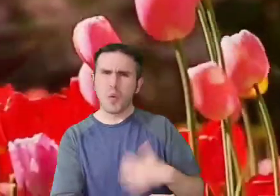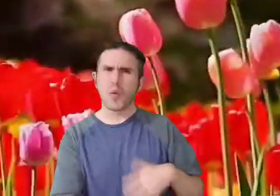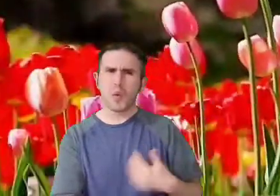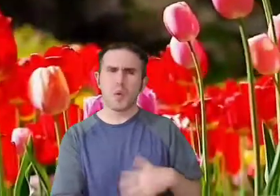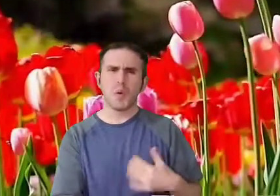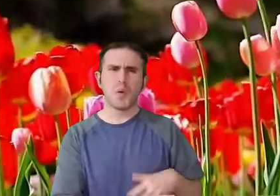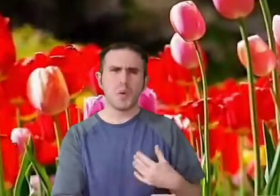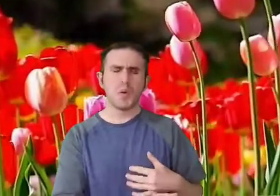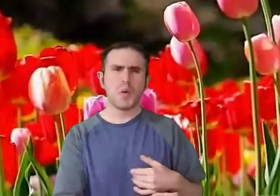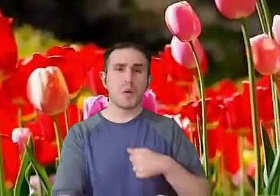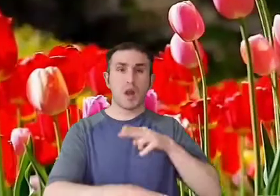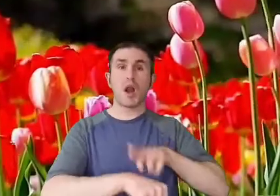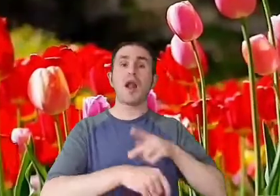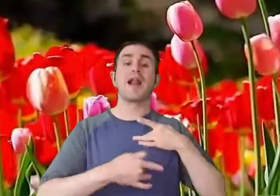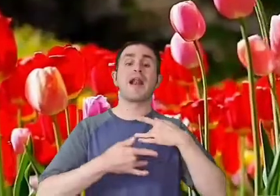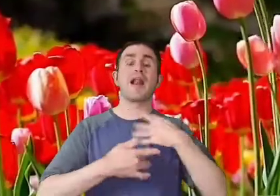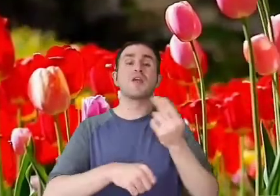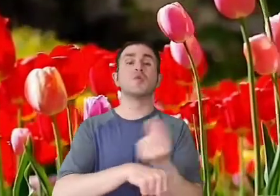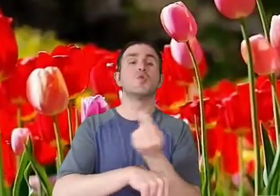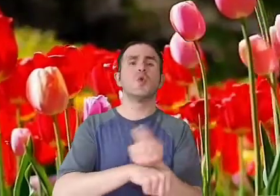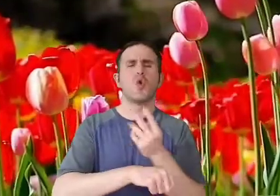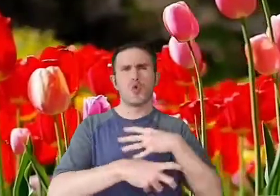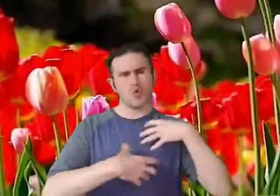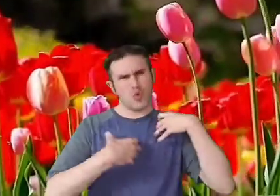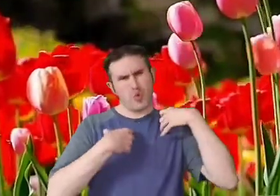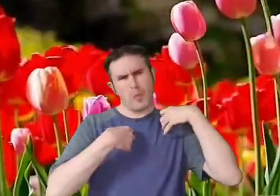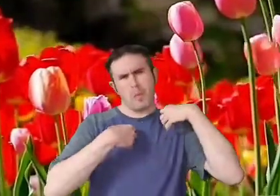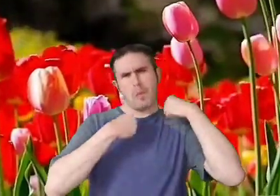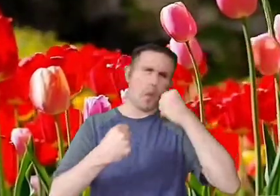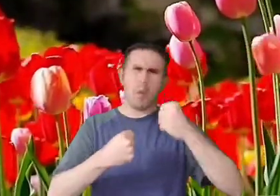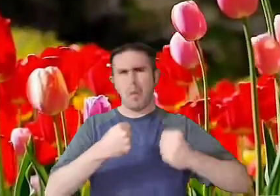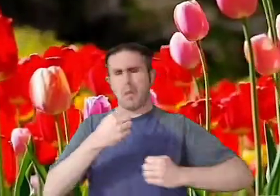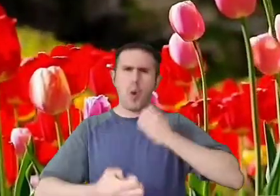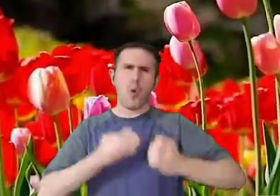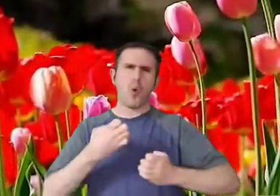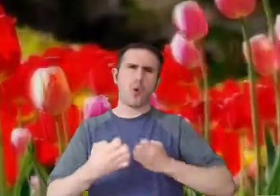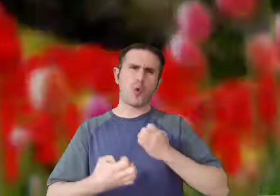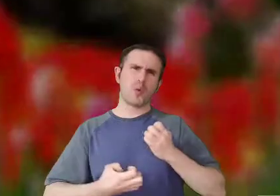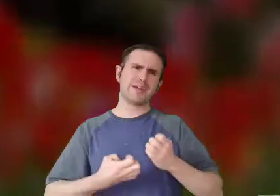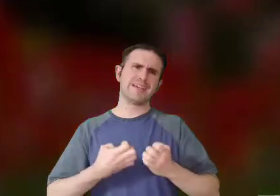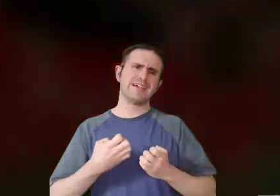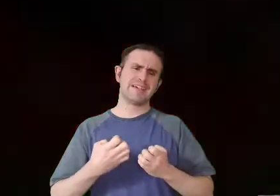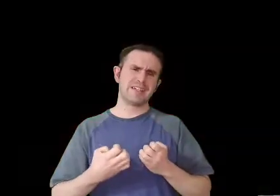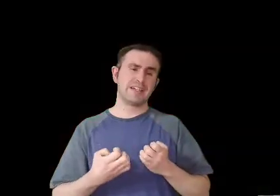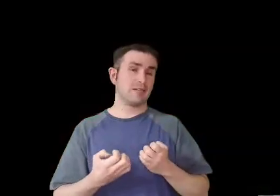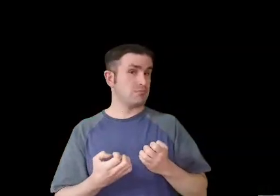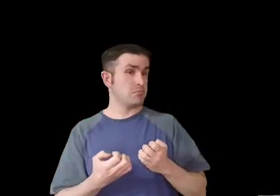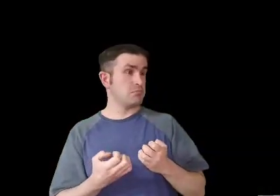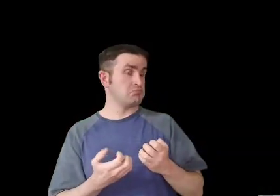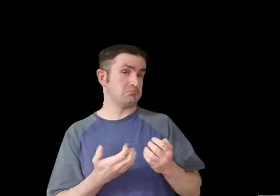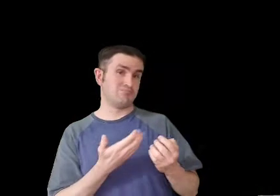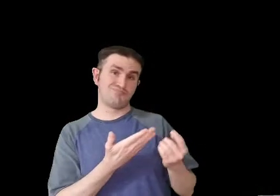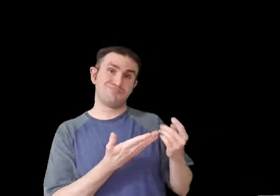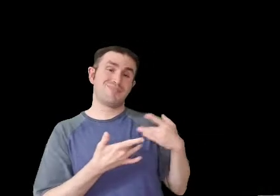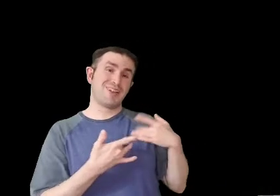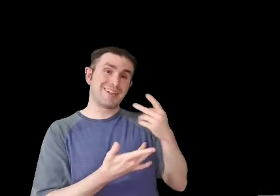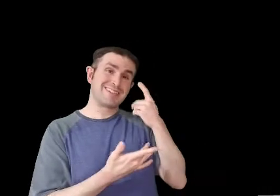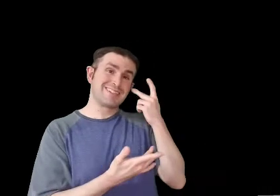It... it's often used to create strong emotion! Hence the reason why you'll usually see red on